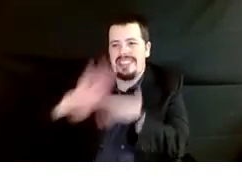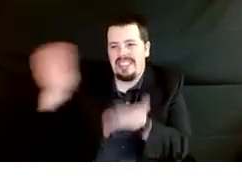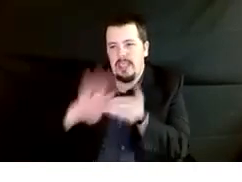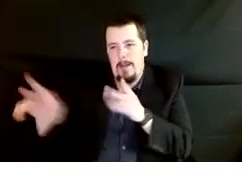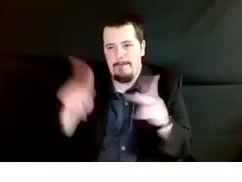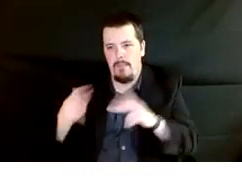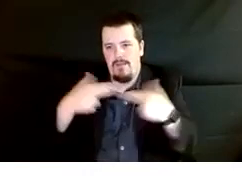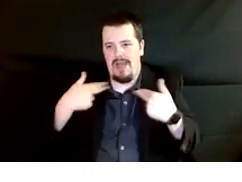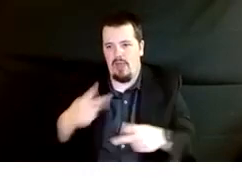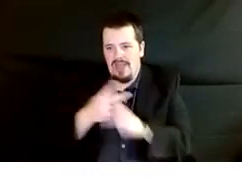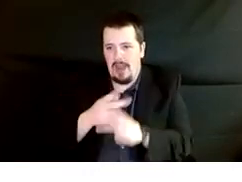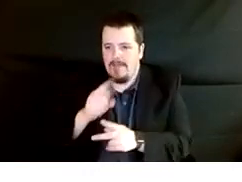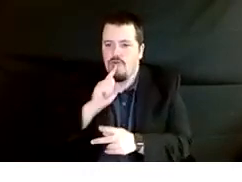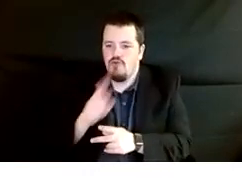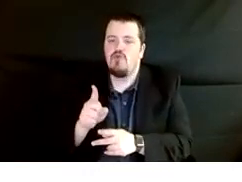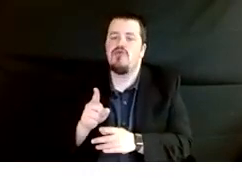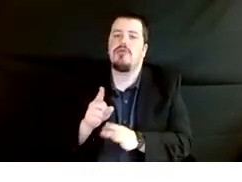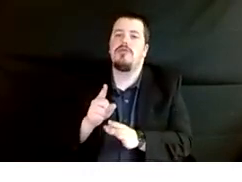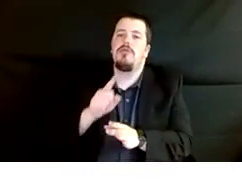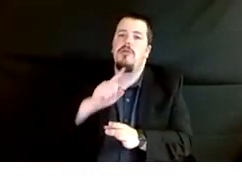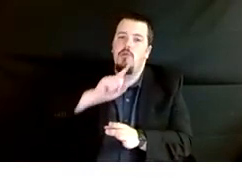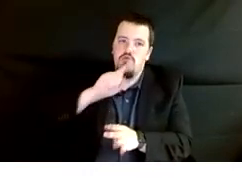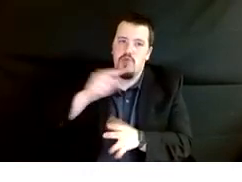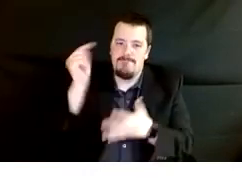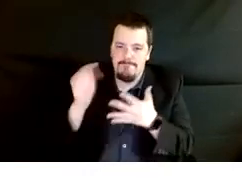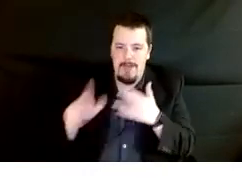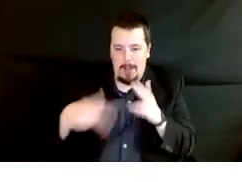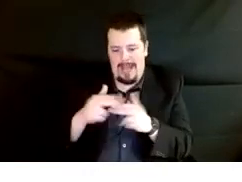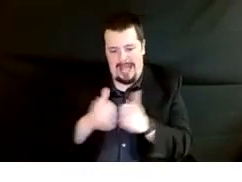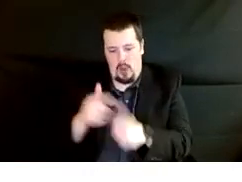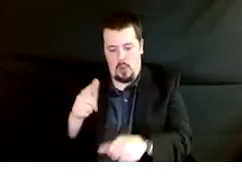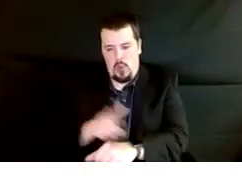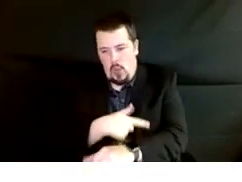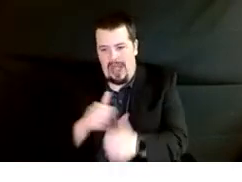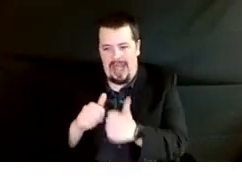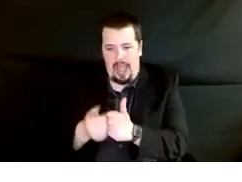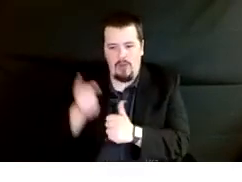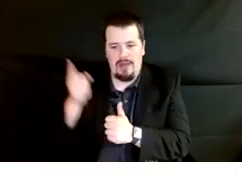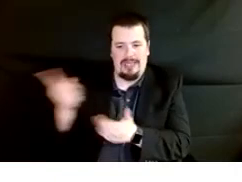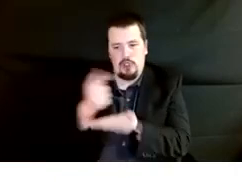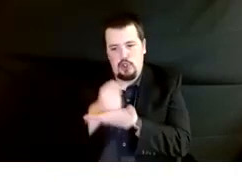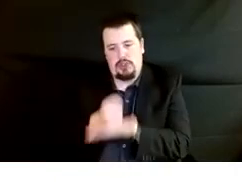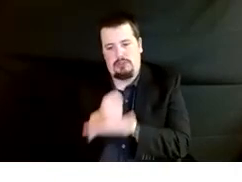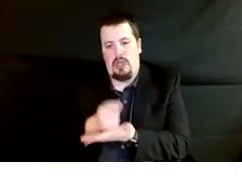sure that actual factors about you know how long, how is this treatment uh or this service going to